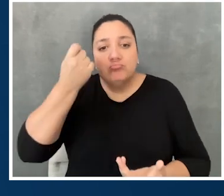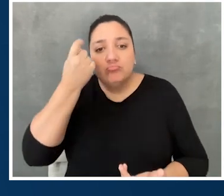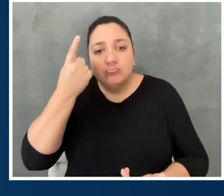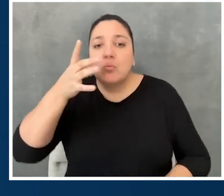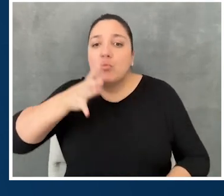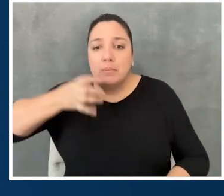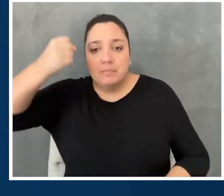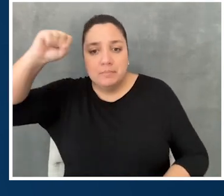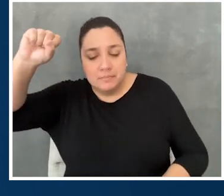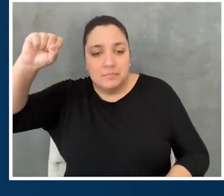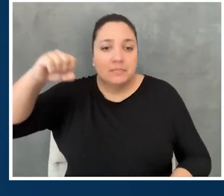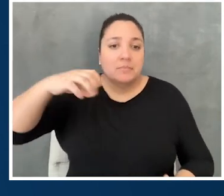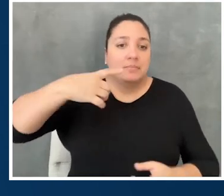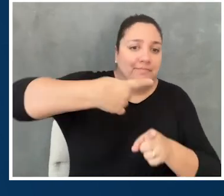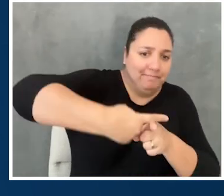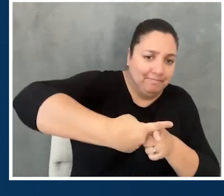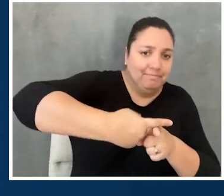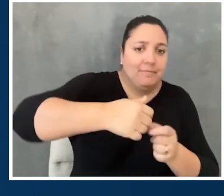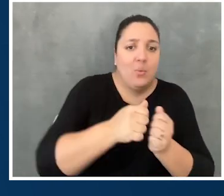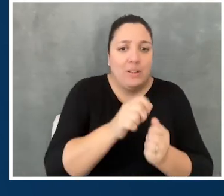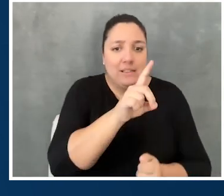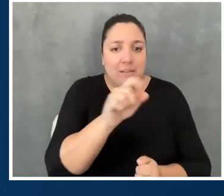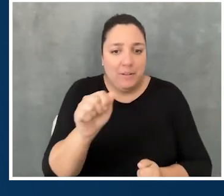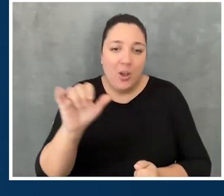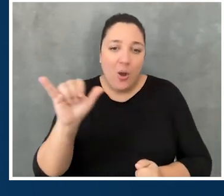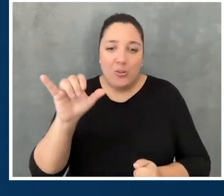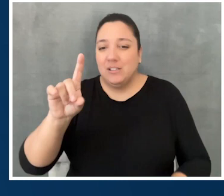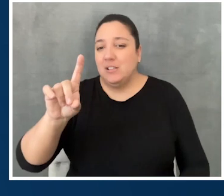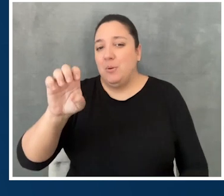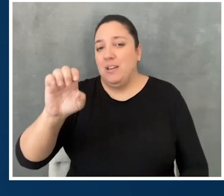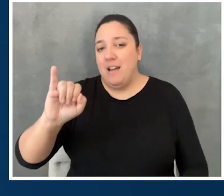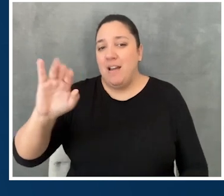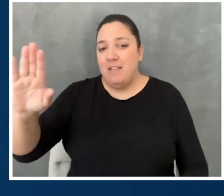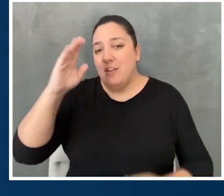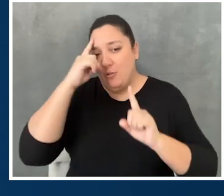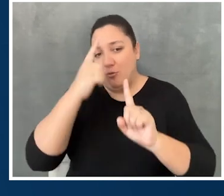and WEI's mission and resources. Janie, thank you so much for joining us today.